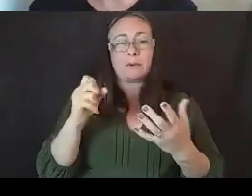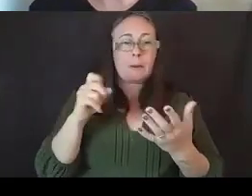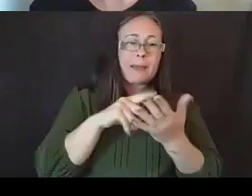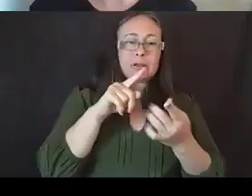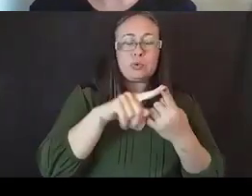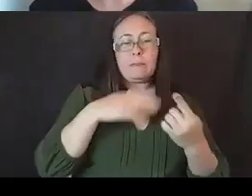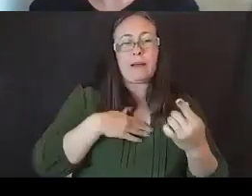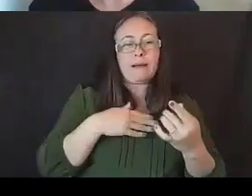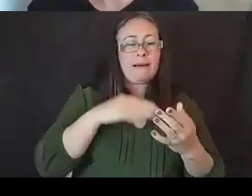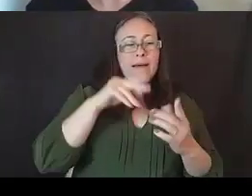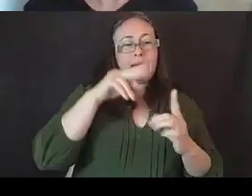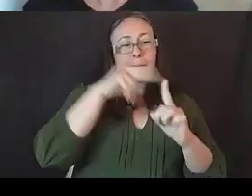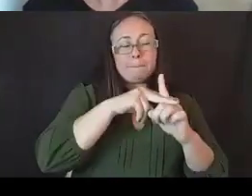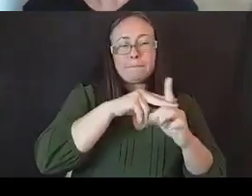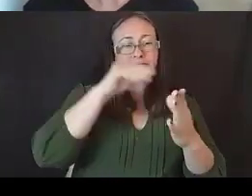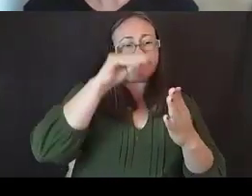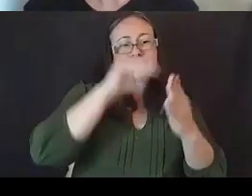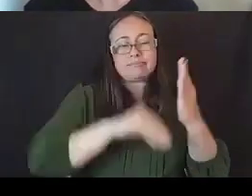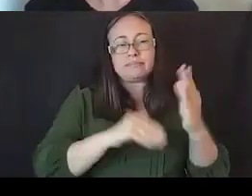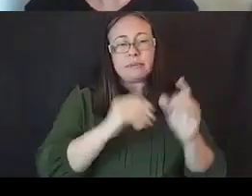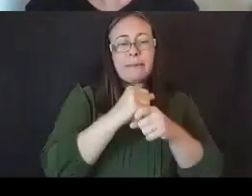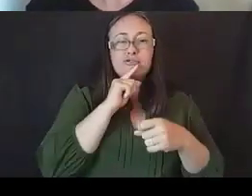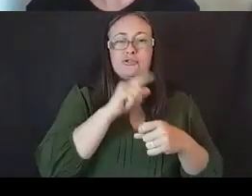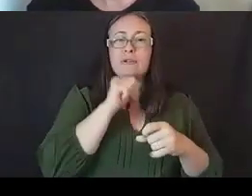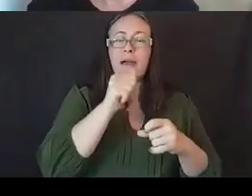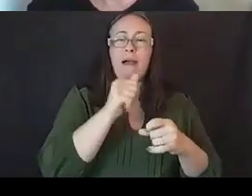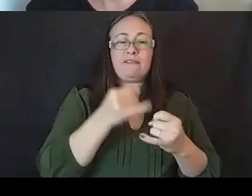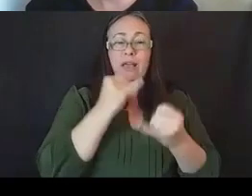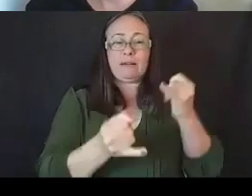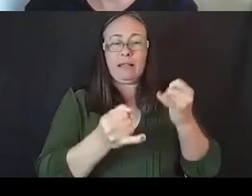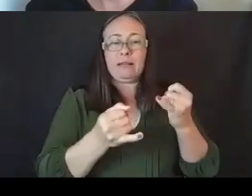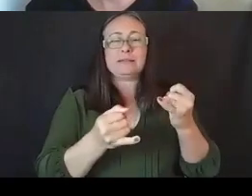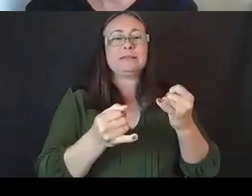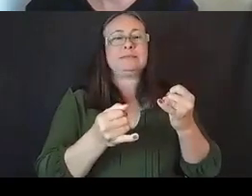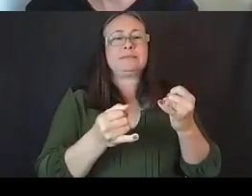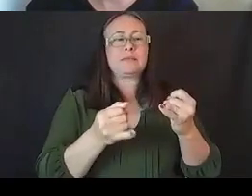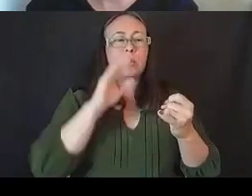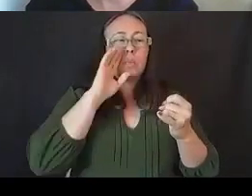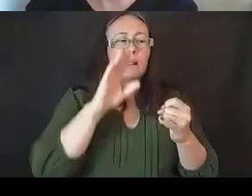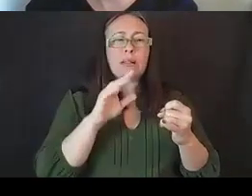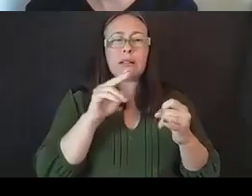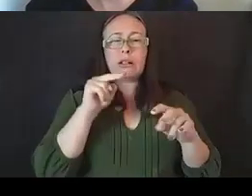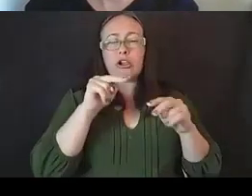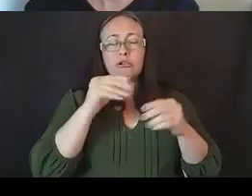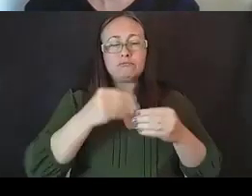make sure I hadn't missed anything, I can just run that URL again and it's going to show you the latest results.